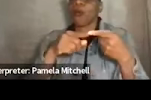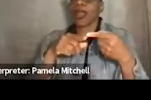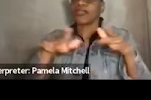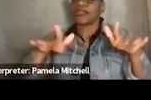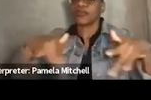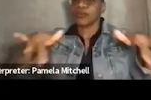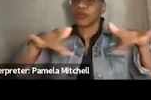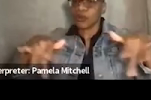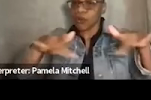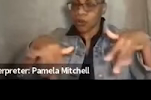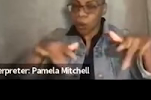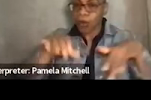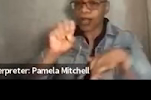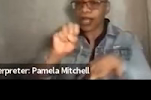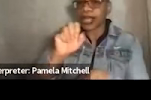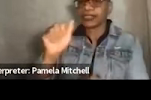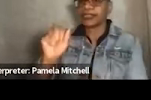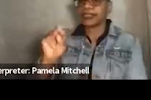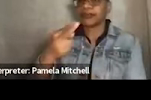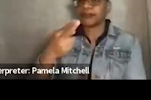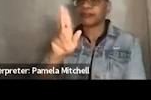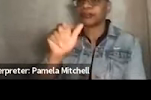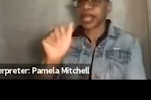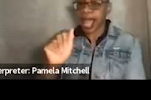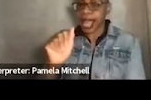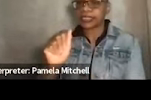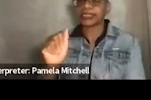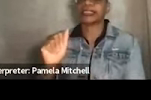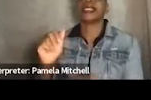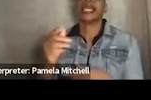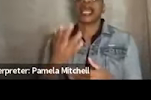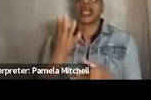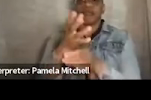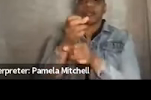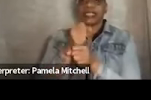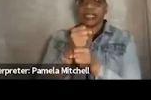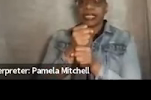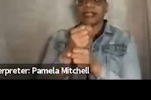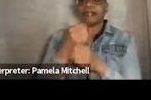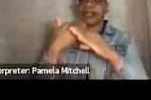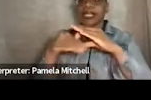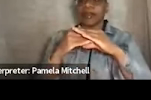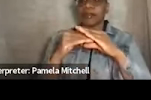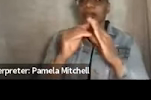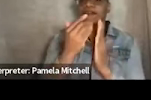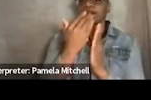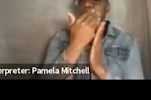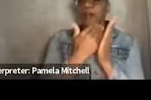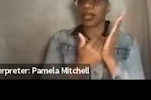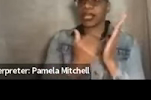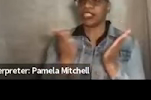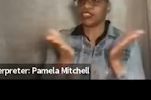You will receive an email notification from our listserv. And finally, a Certificate of Attendance will be available